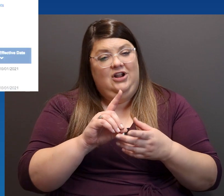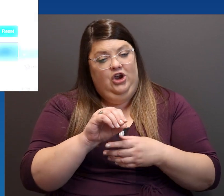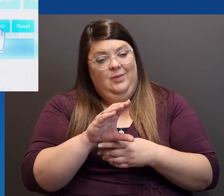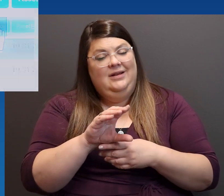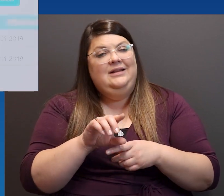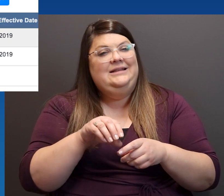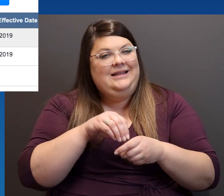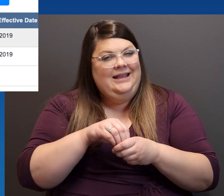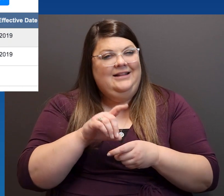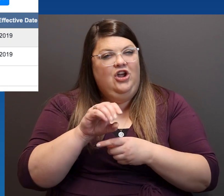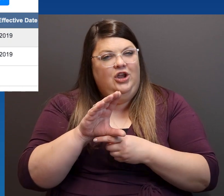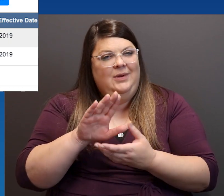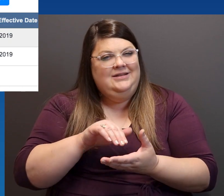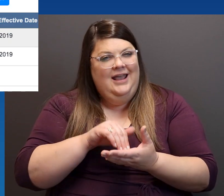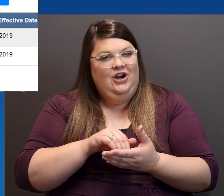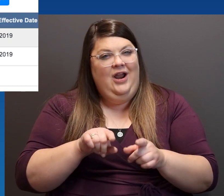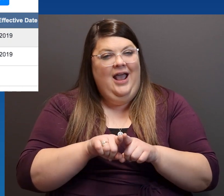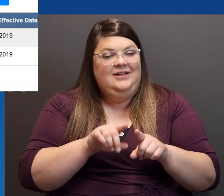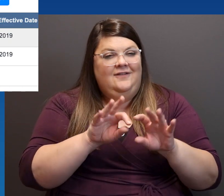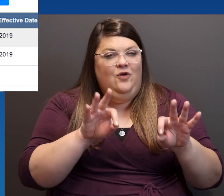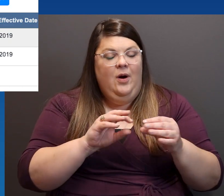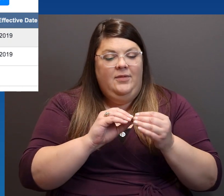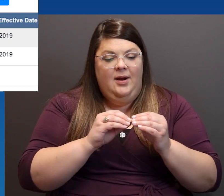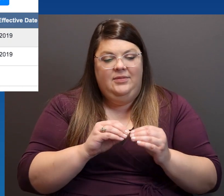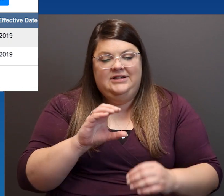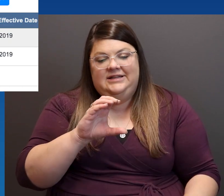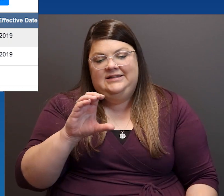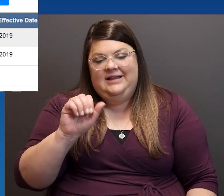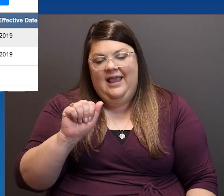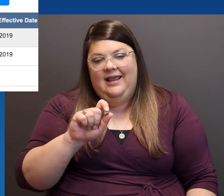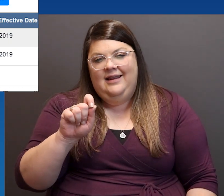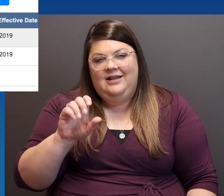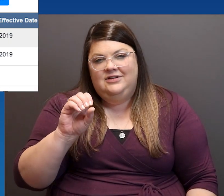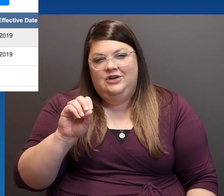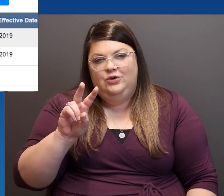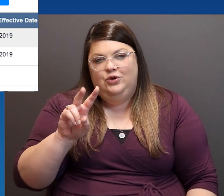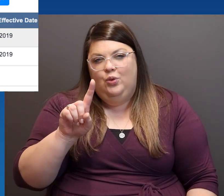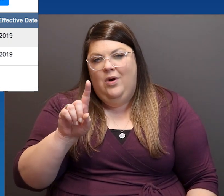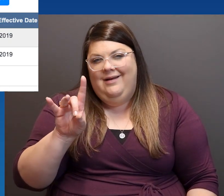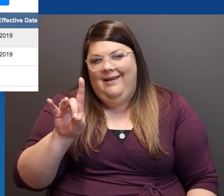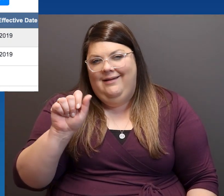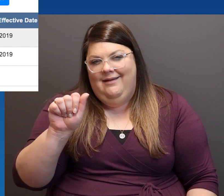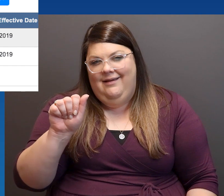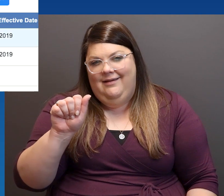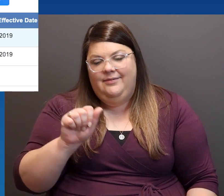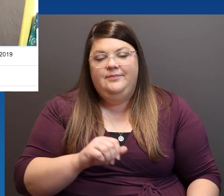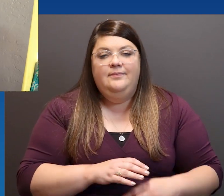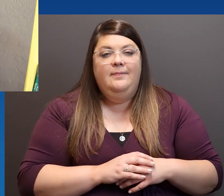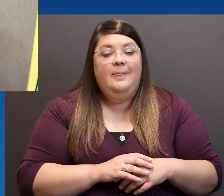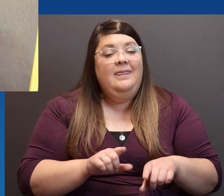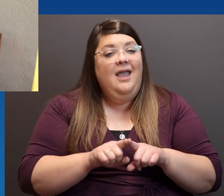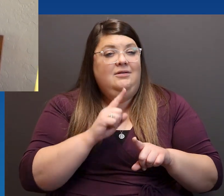as form number CCA-0218A. As stated earlier,